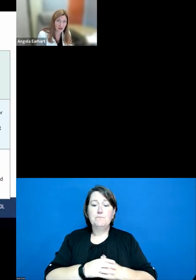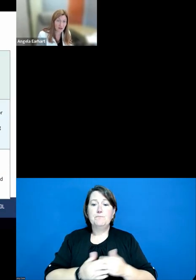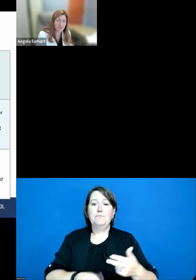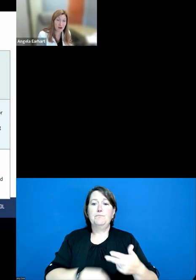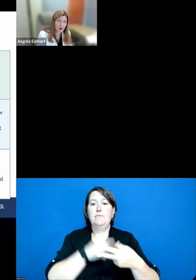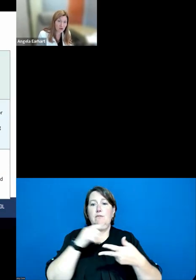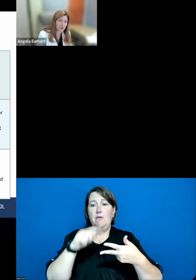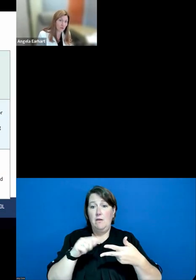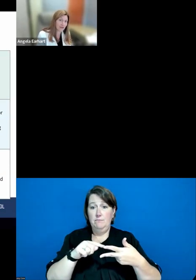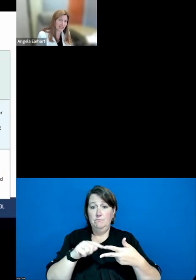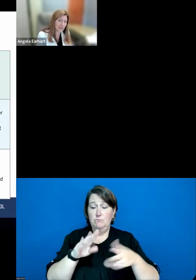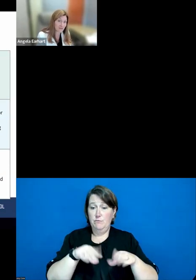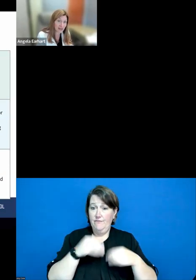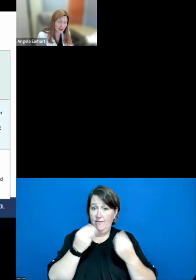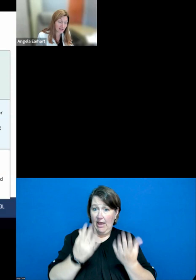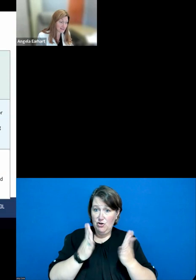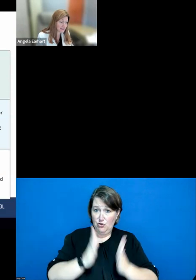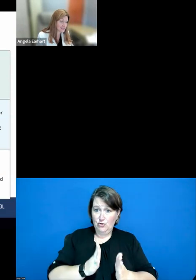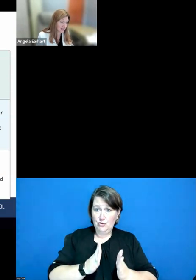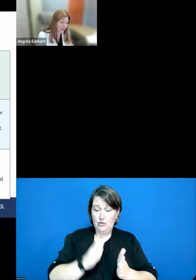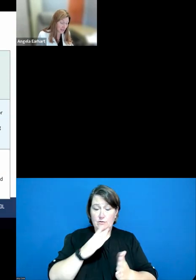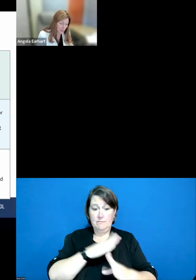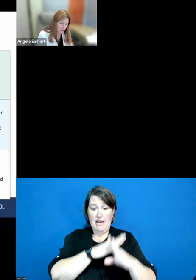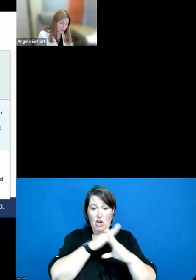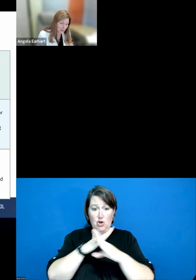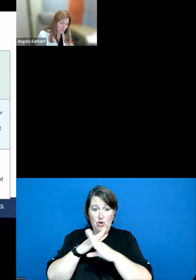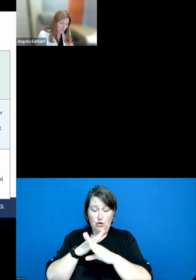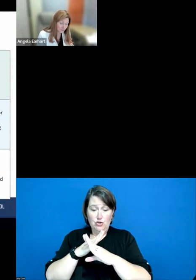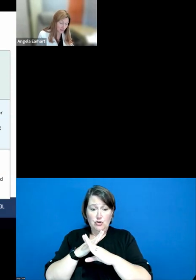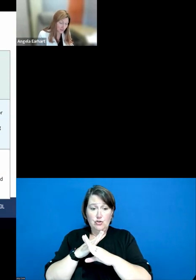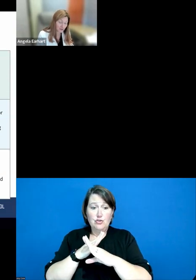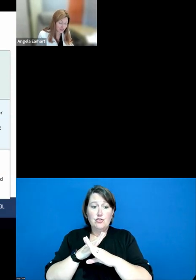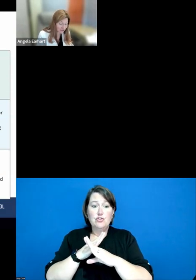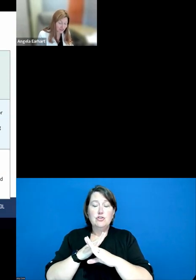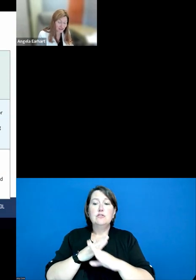The barriers that we've identified is that as physicians,